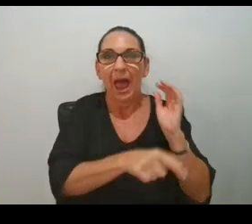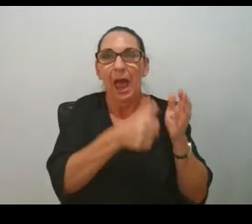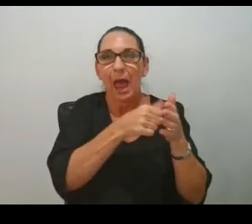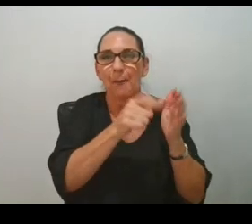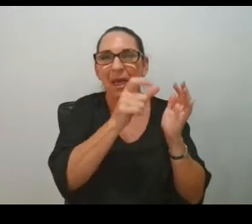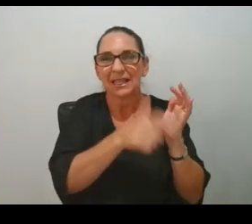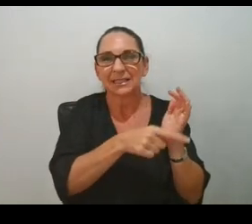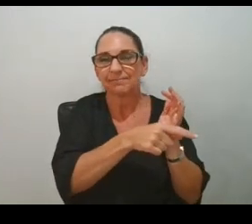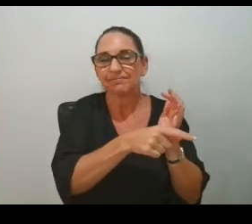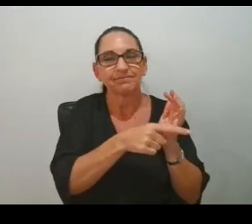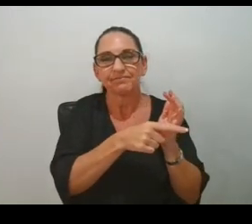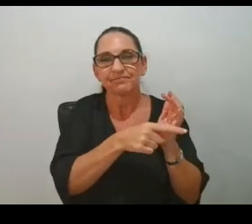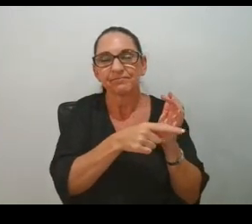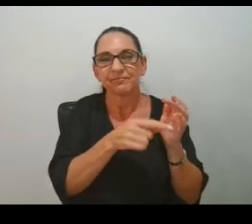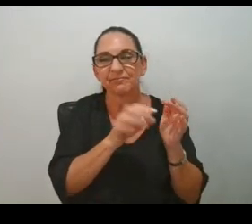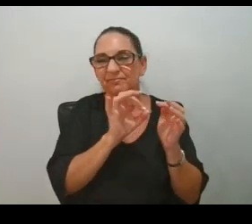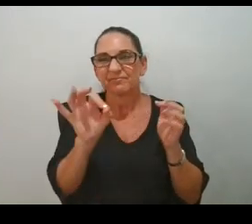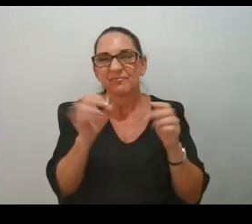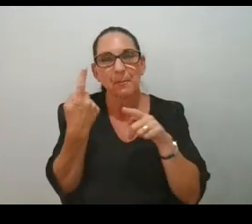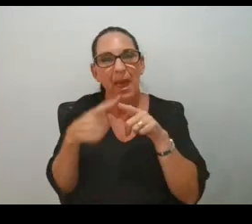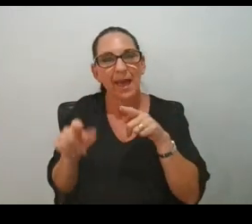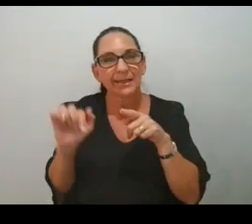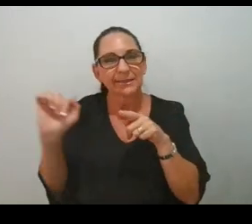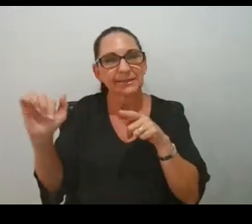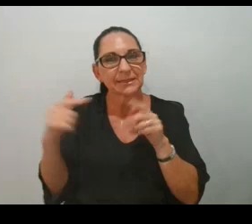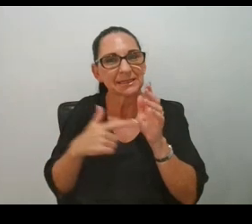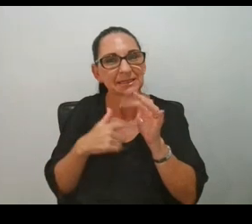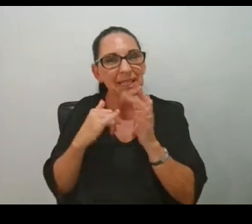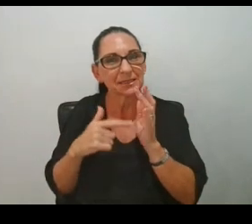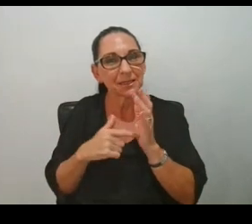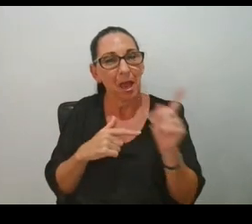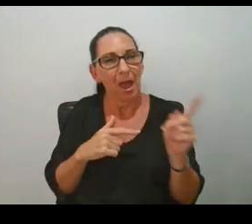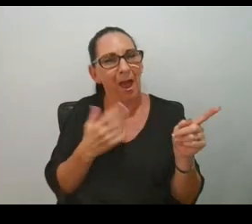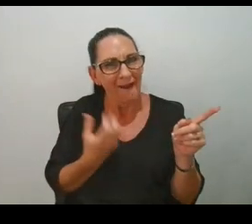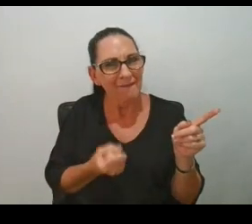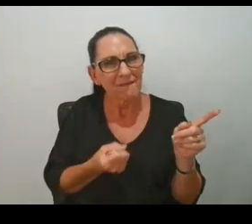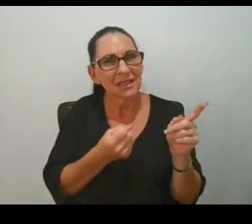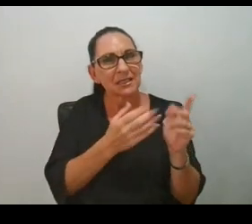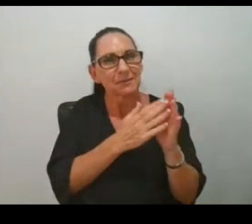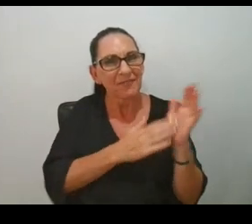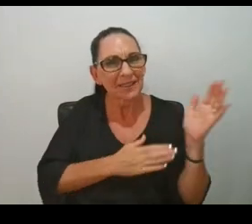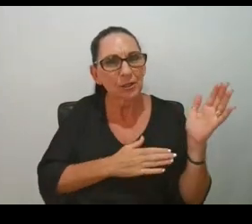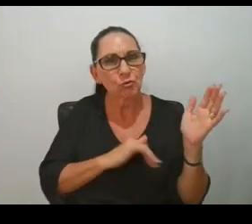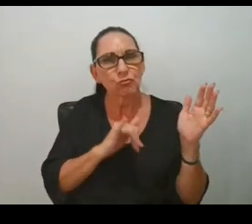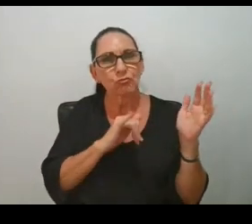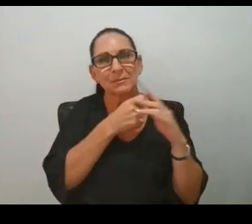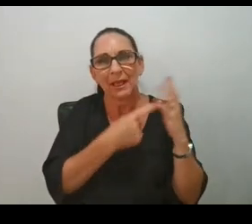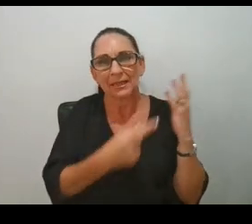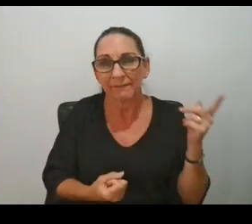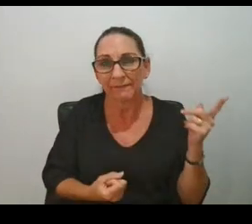test um but they they do have disadvantages disabilities that kind of thing we can apply